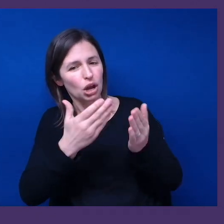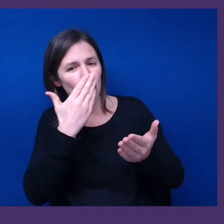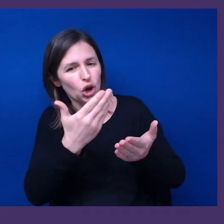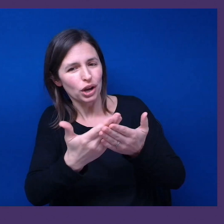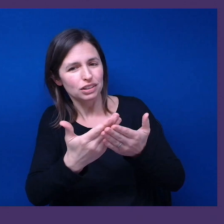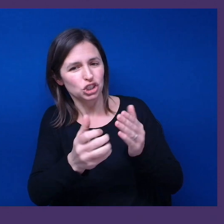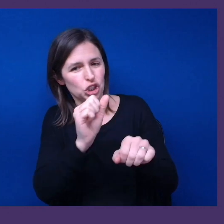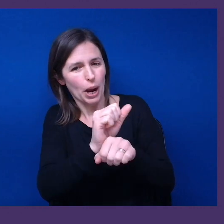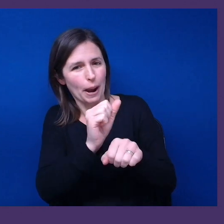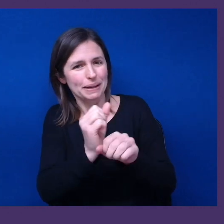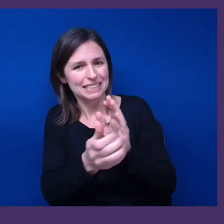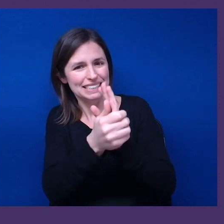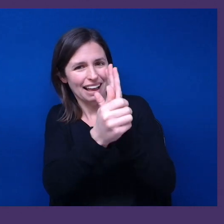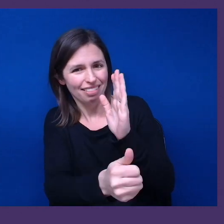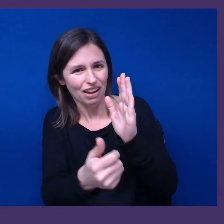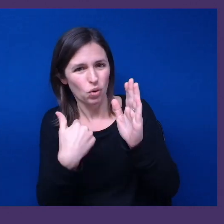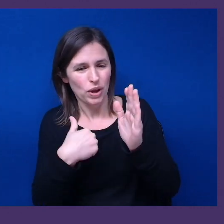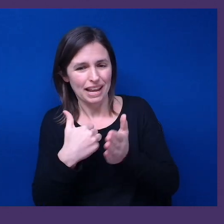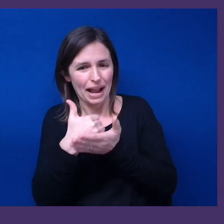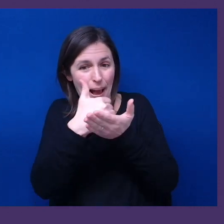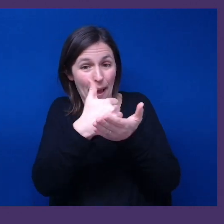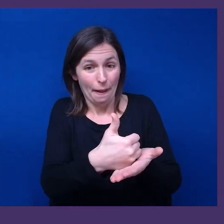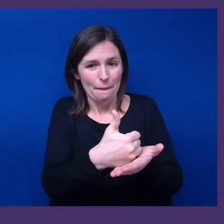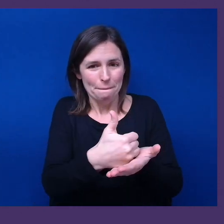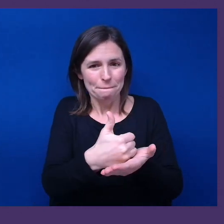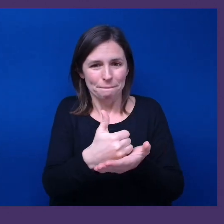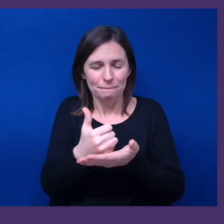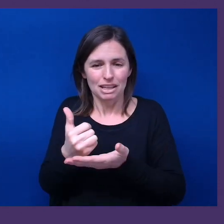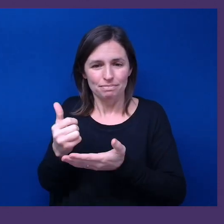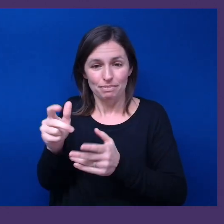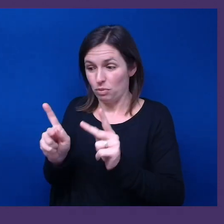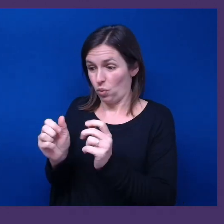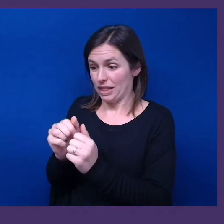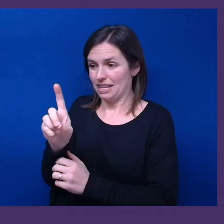AI is becoming a required skill in almost every industry.